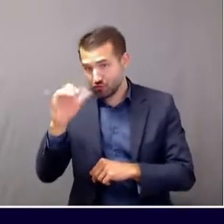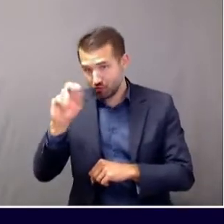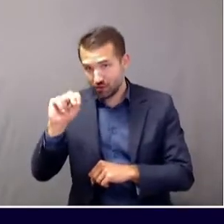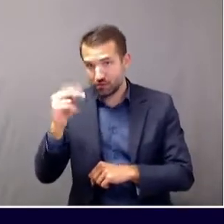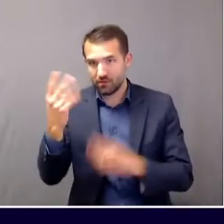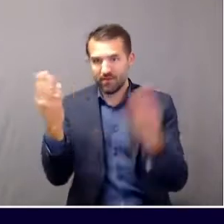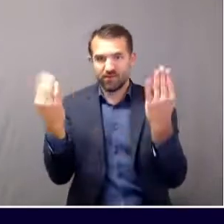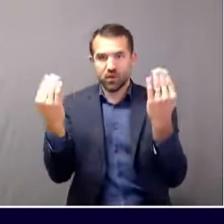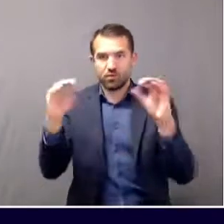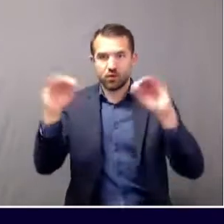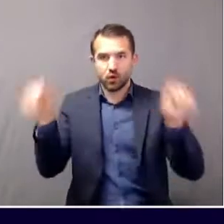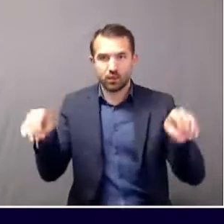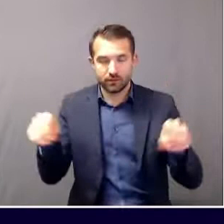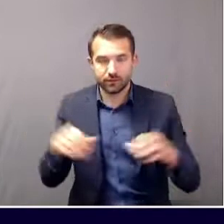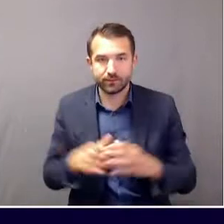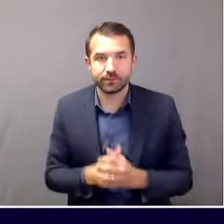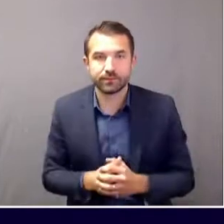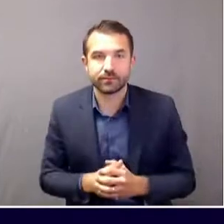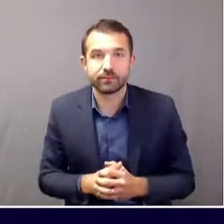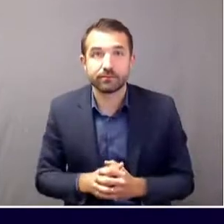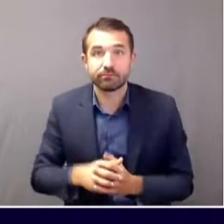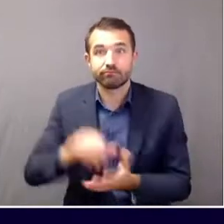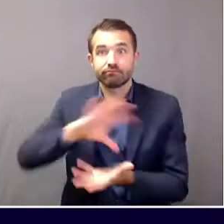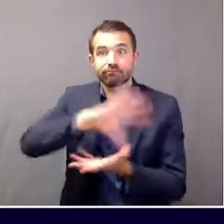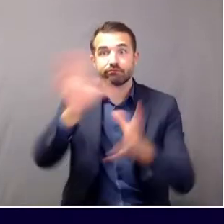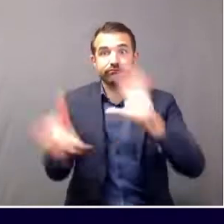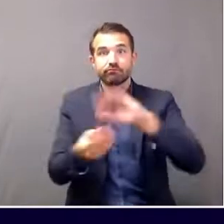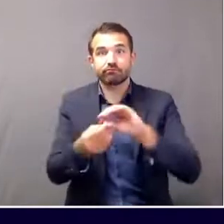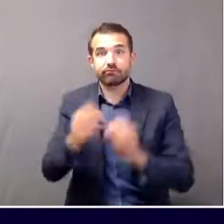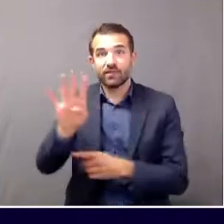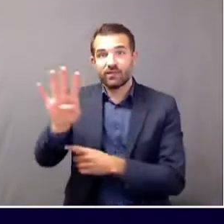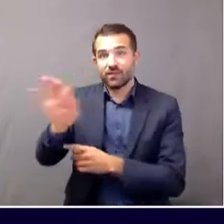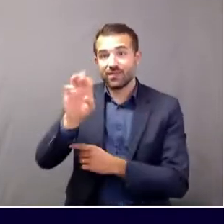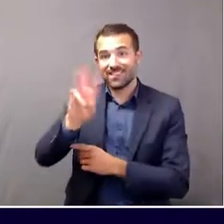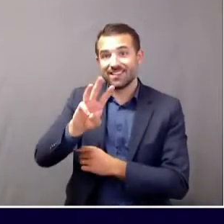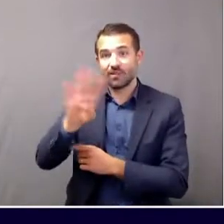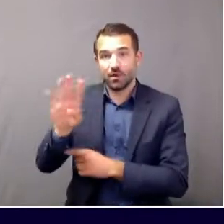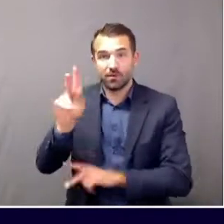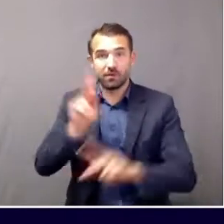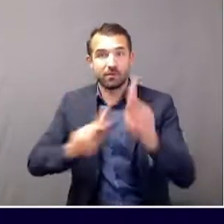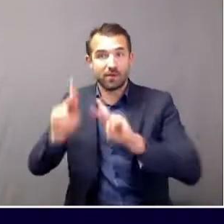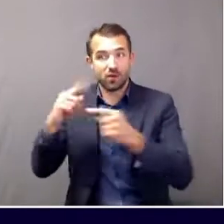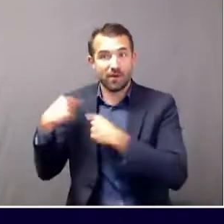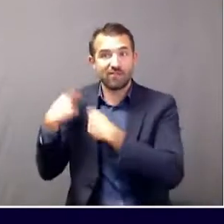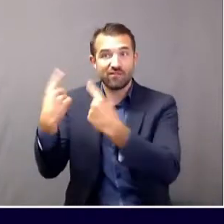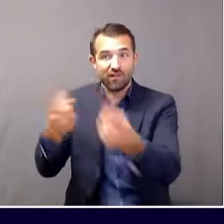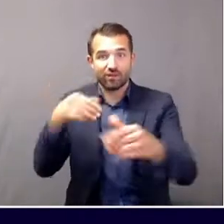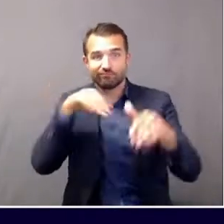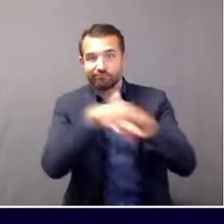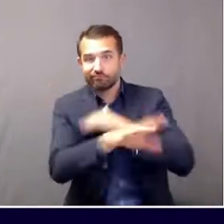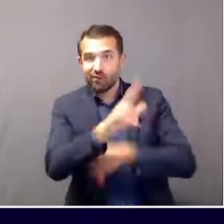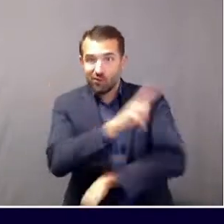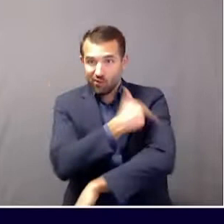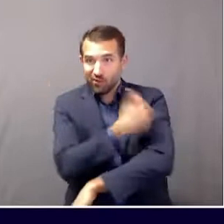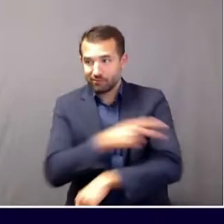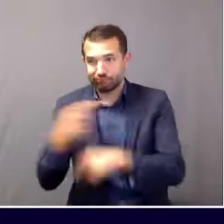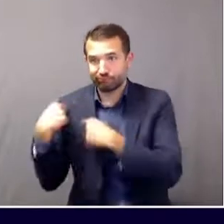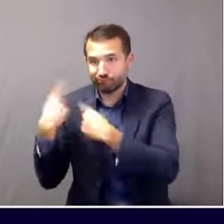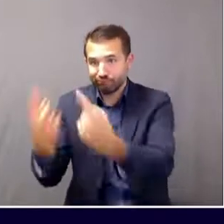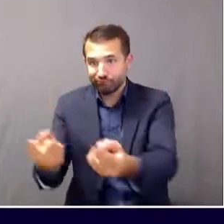overall four hundred and sixty four individuals have been